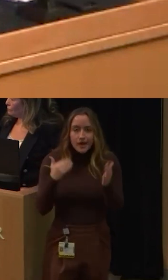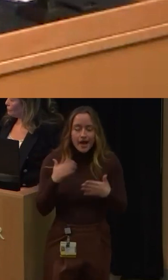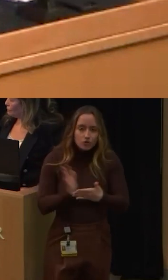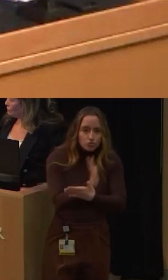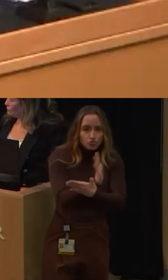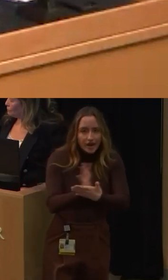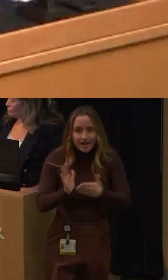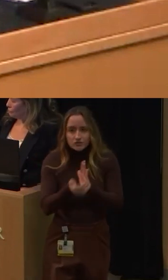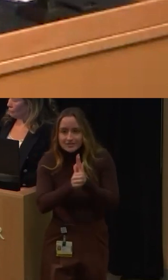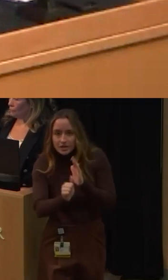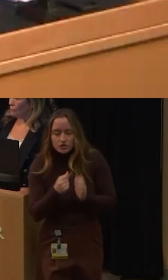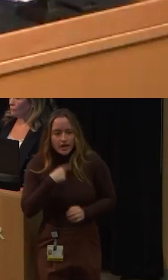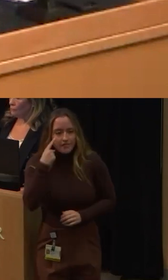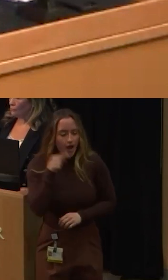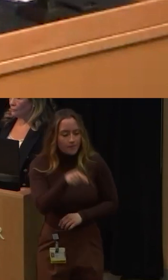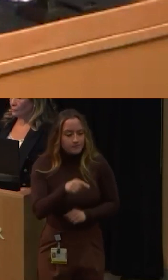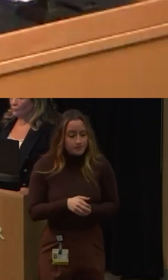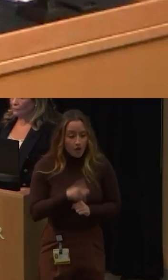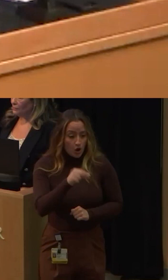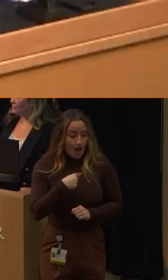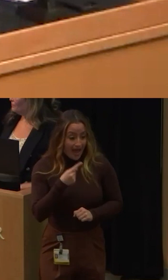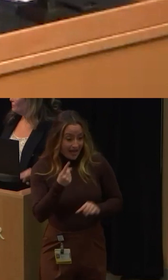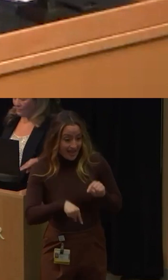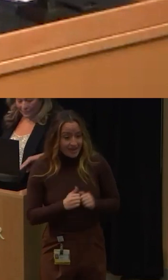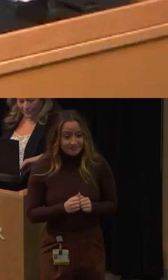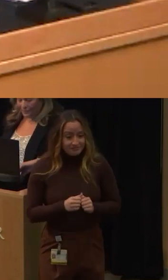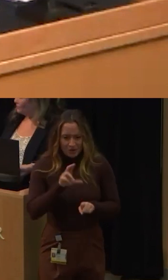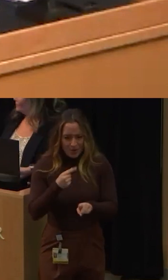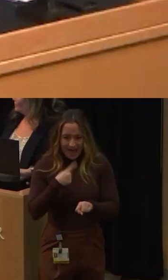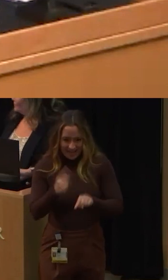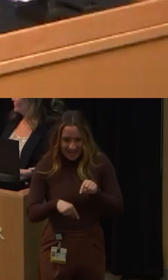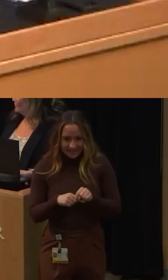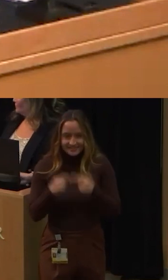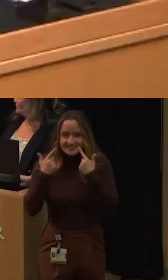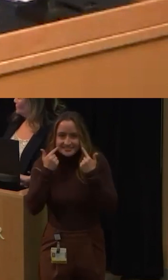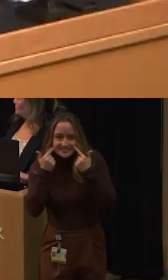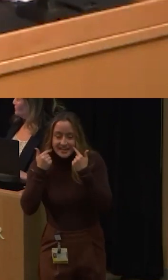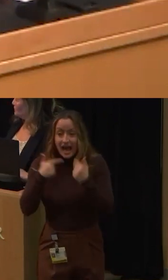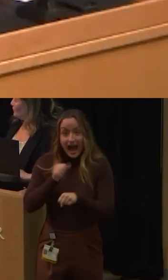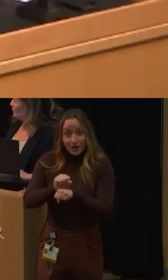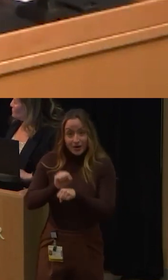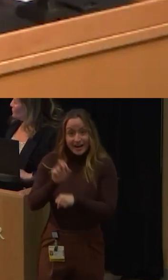I said, "Nope, can't do that. "Nope, I can't do that. "I have a MBA, but I can't do that,"